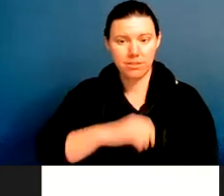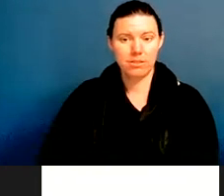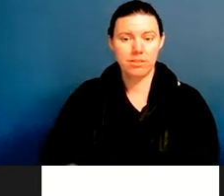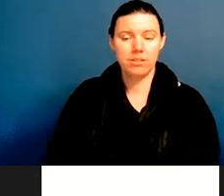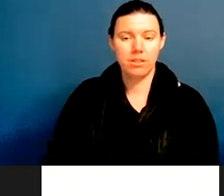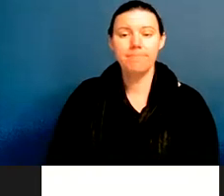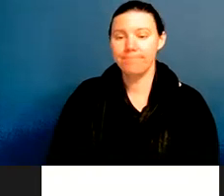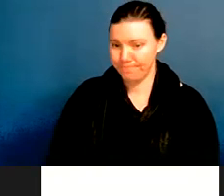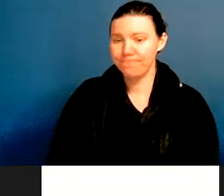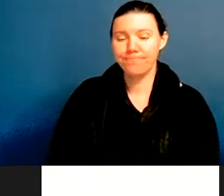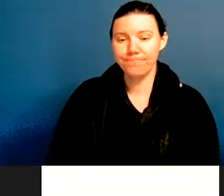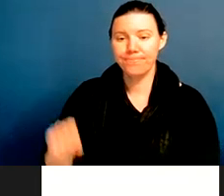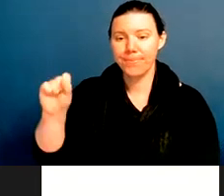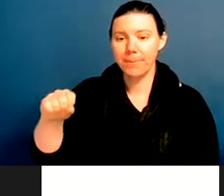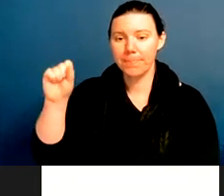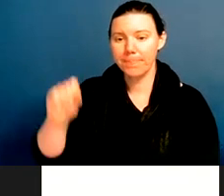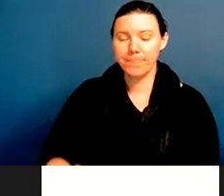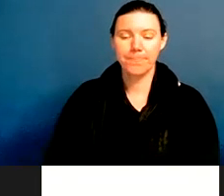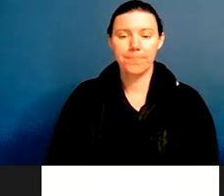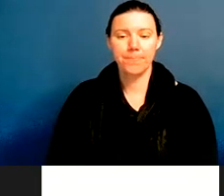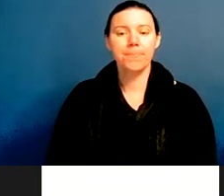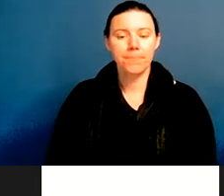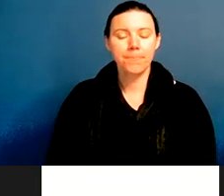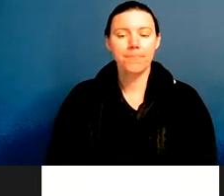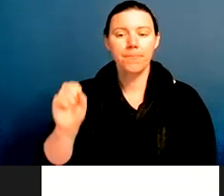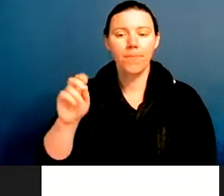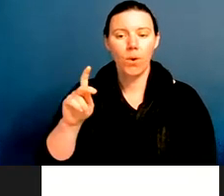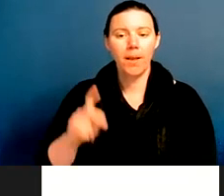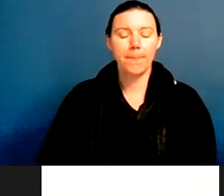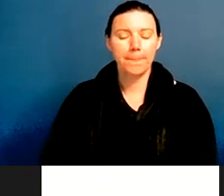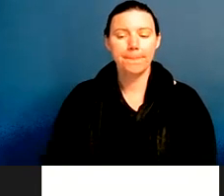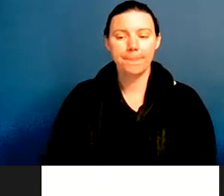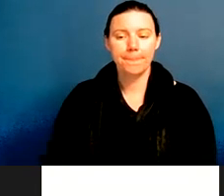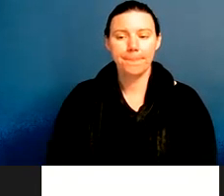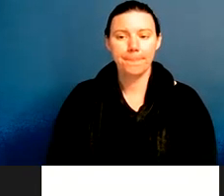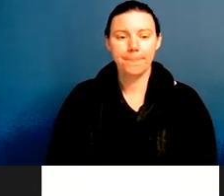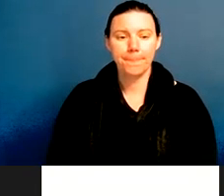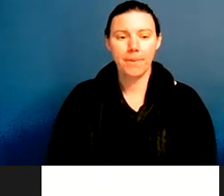[Dan] Yep. [Troy] Okay, for me as a person with lived experience